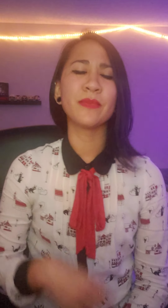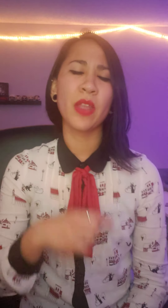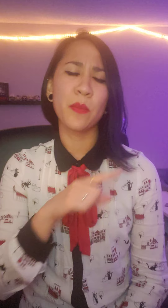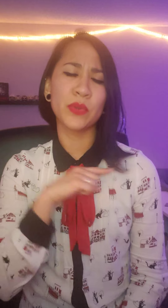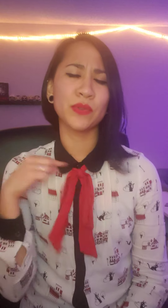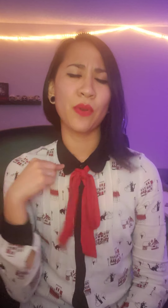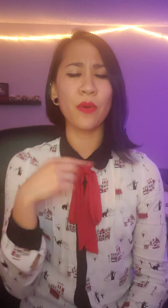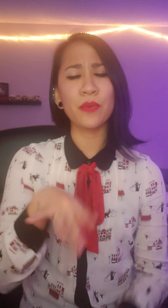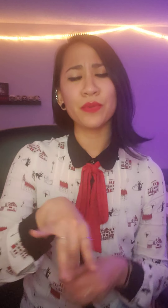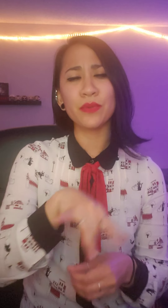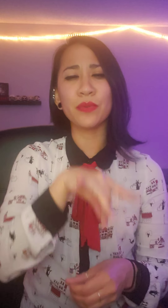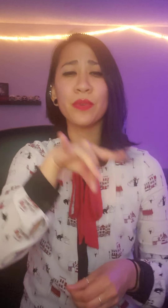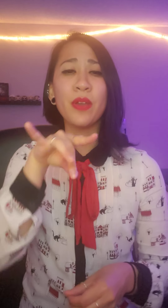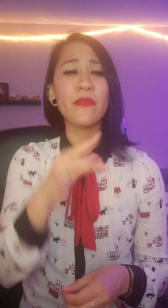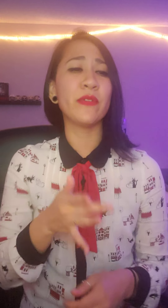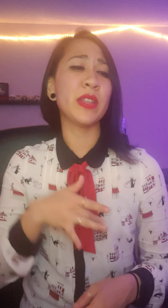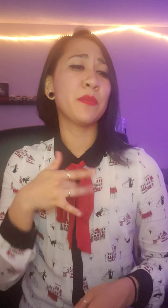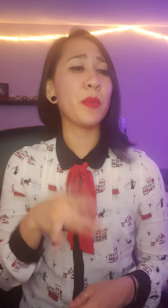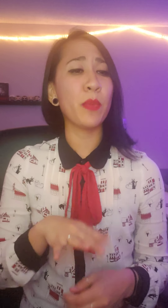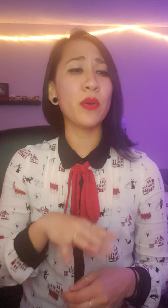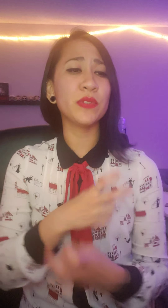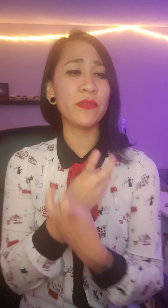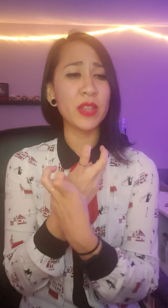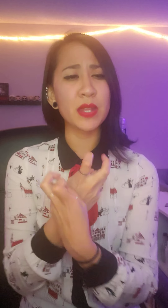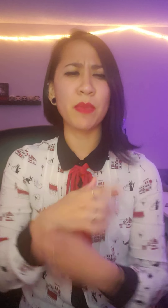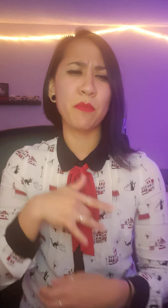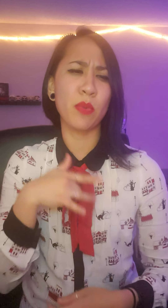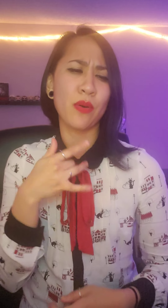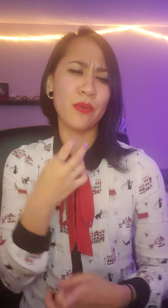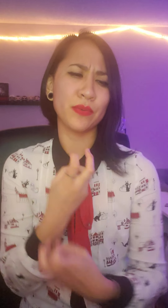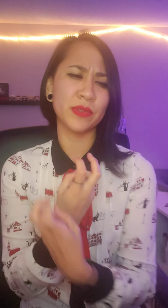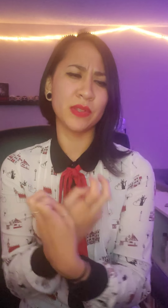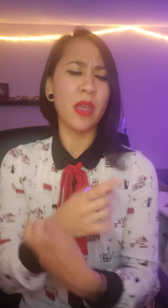I'm a saint, I'm a soul Feel it in my bones, feel it in my bones